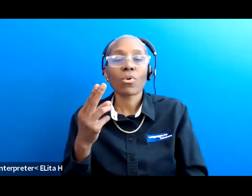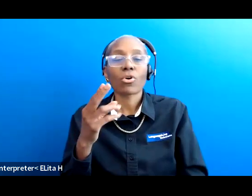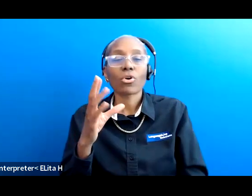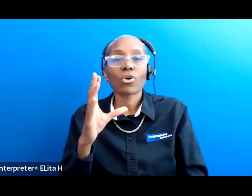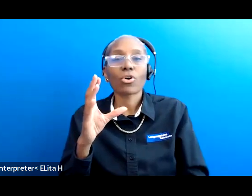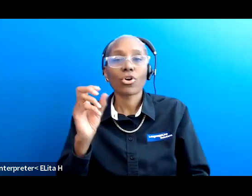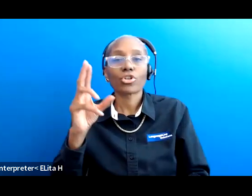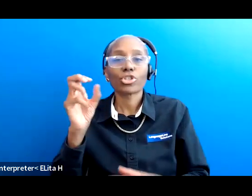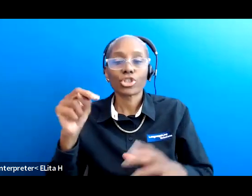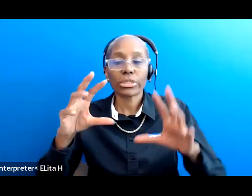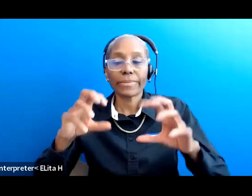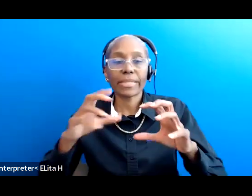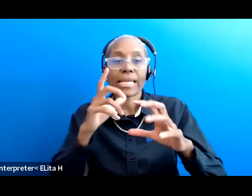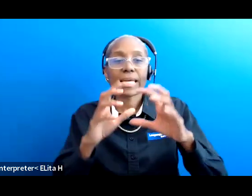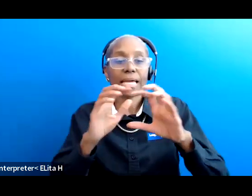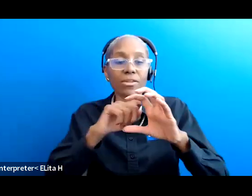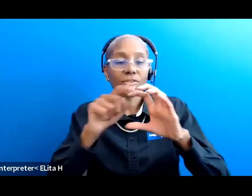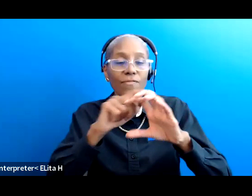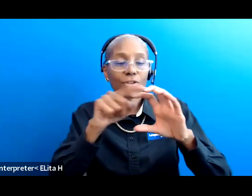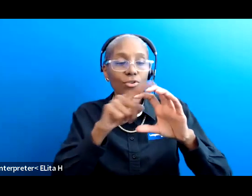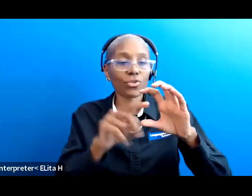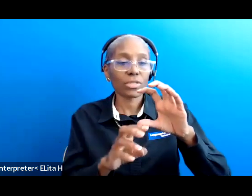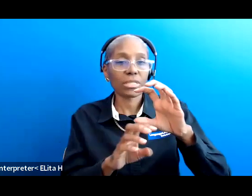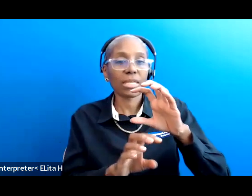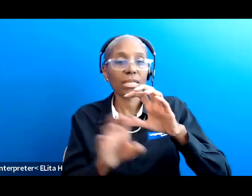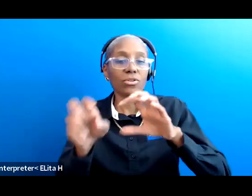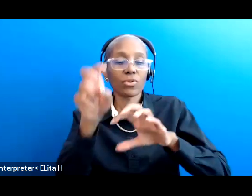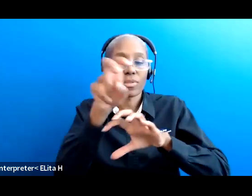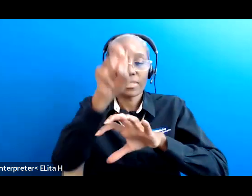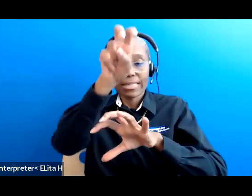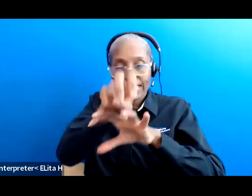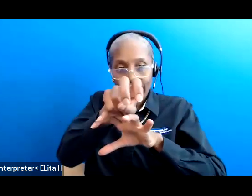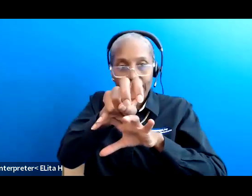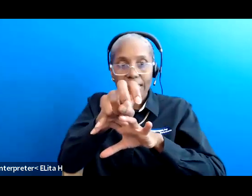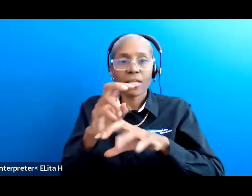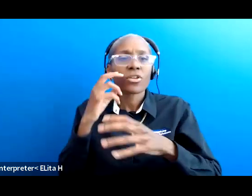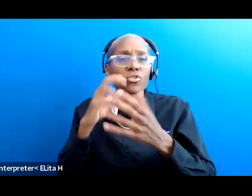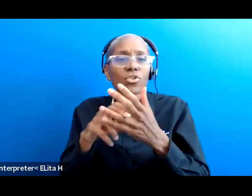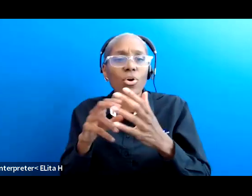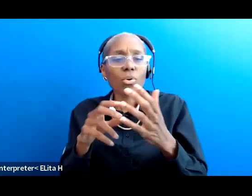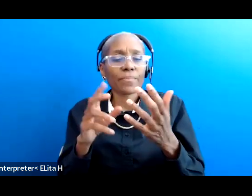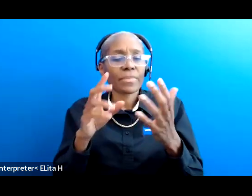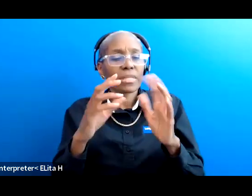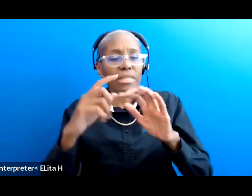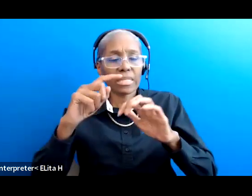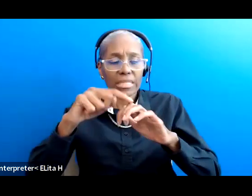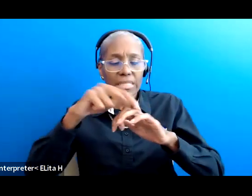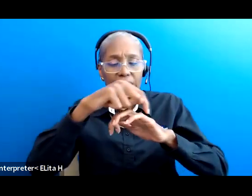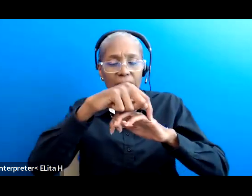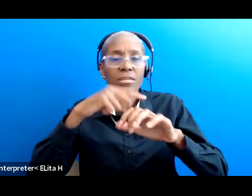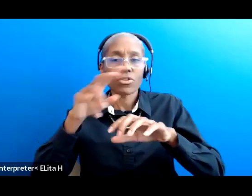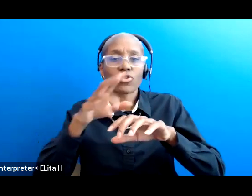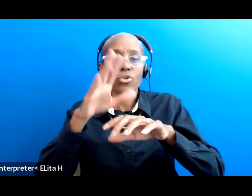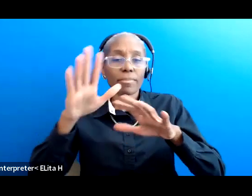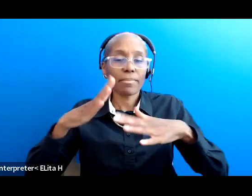you sit on in your bony prominences kind of fit in between those and take